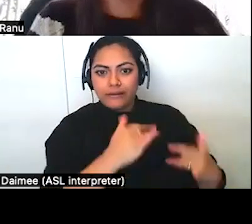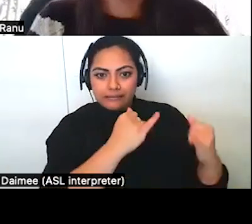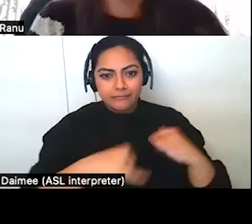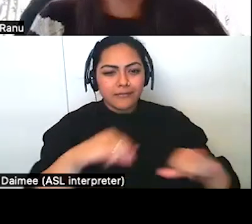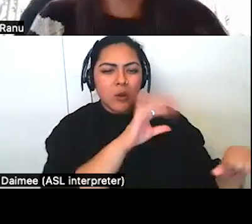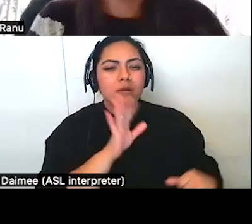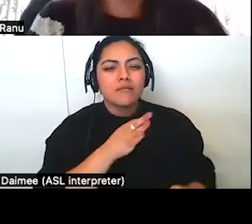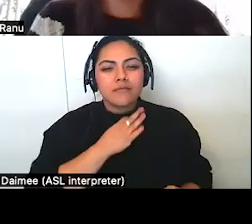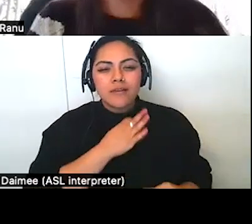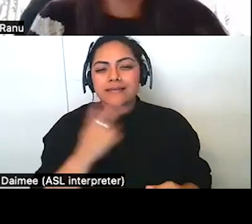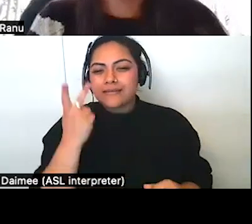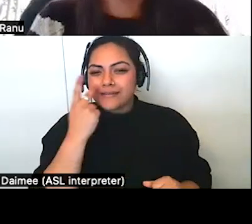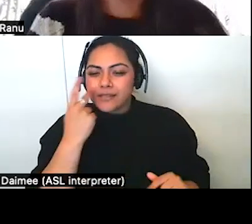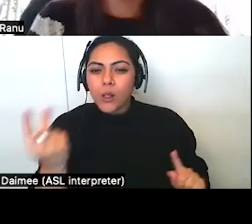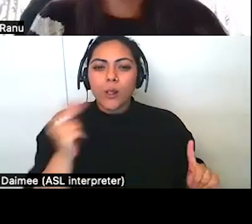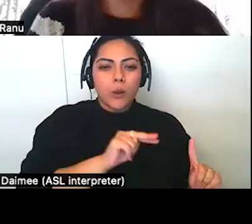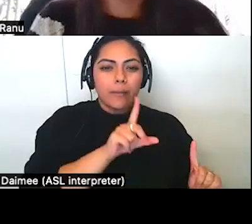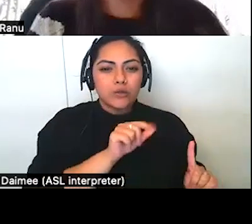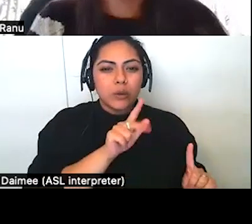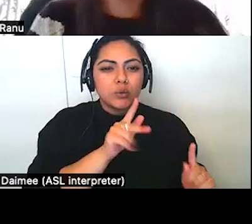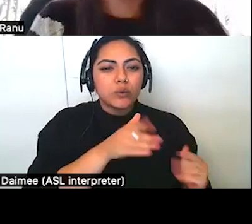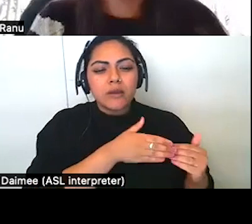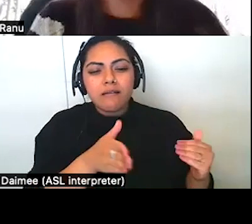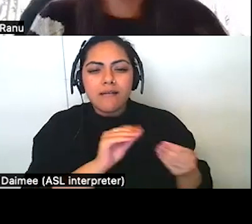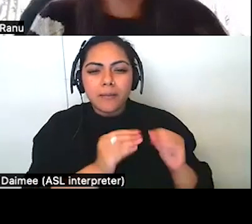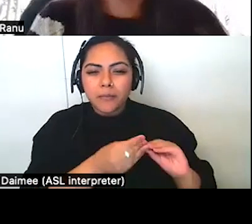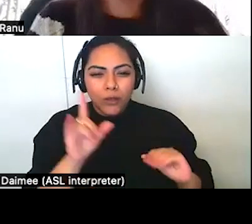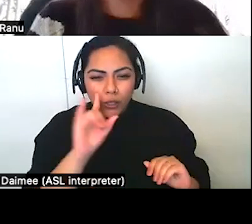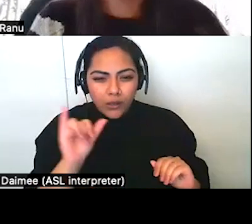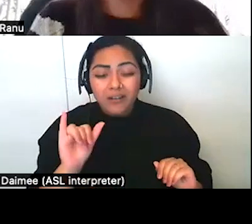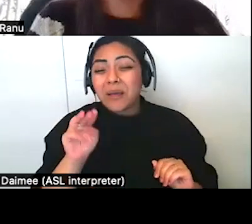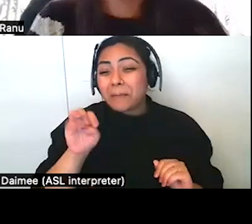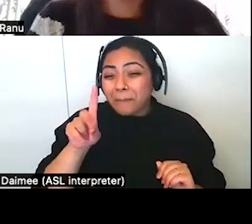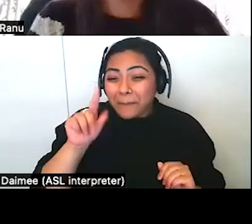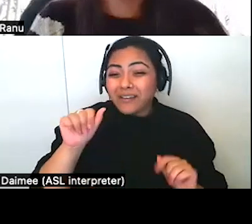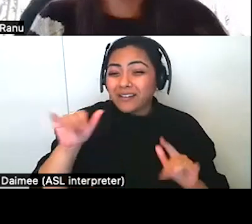Already, we're seeing quite a bit of discussion in the media in ways to shift over to zero-proof